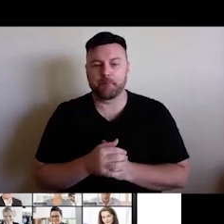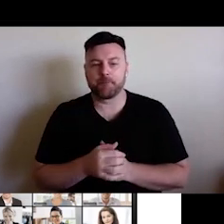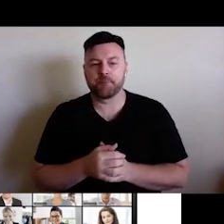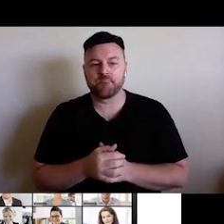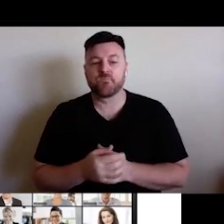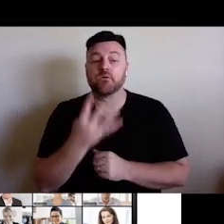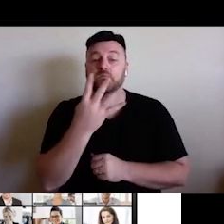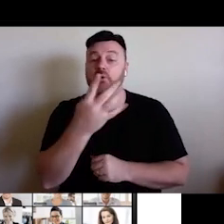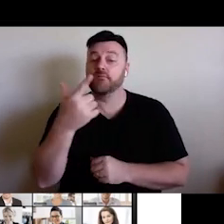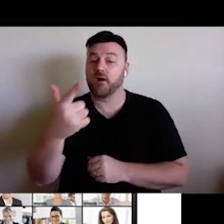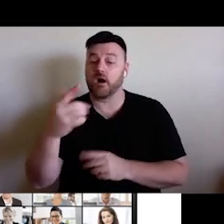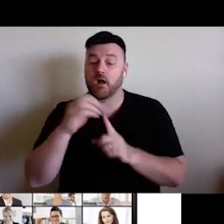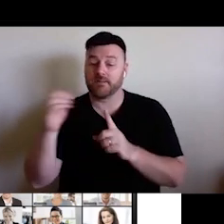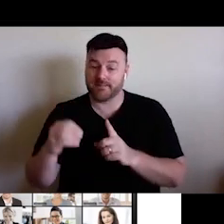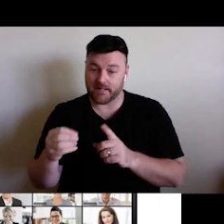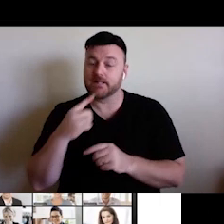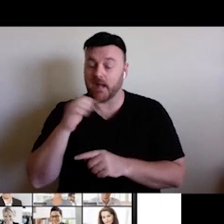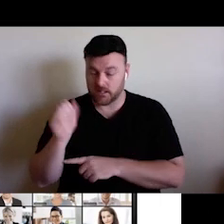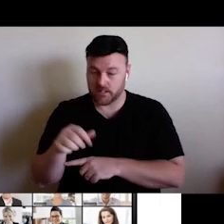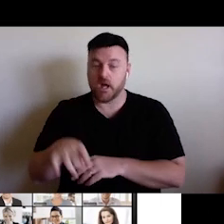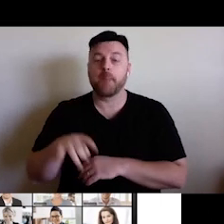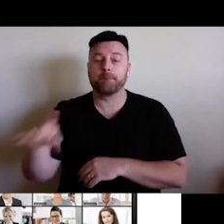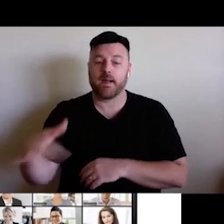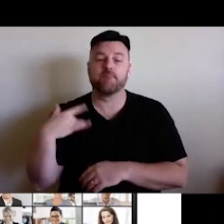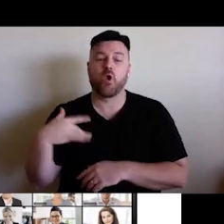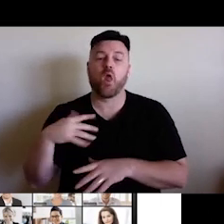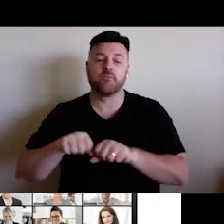by favourite performer, speaker, et cetera. Interestingly - and again, I